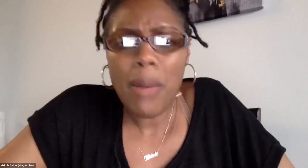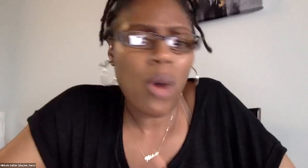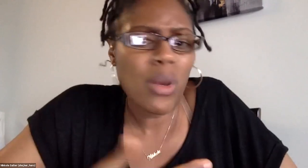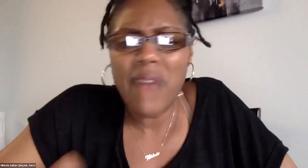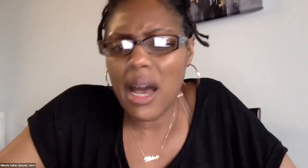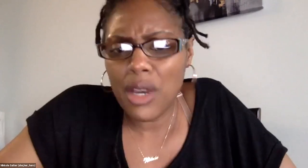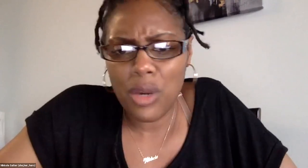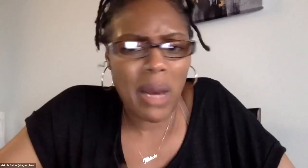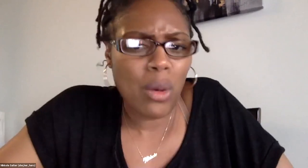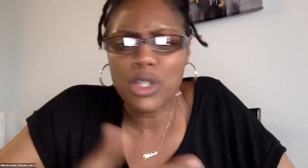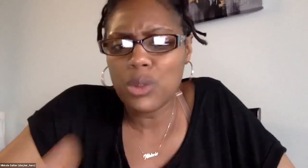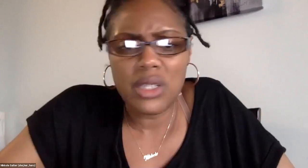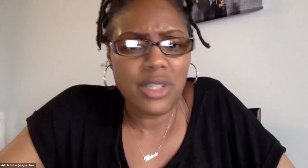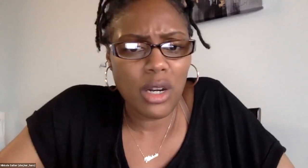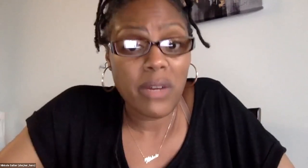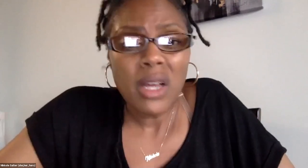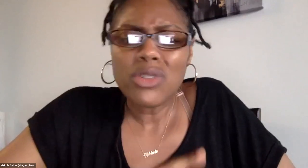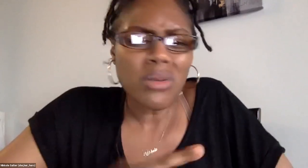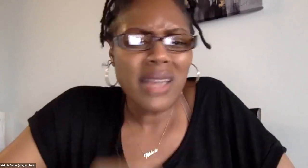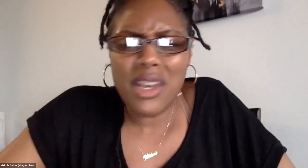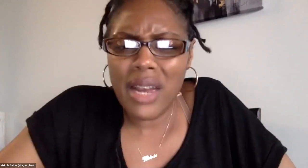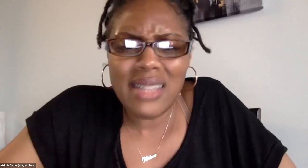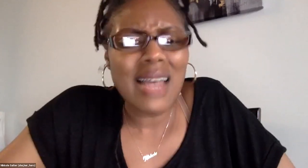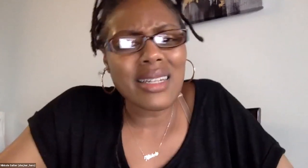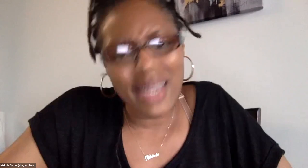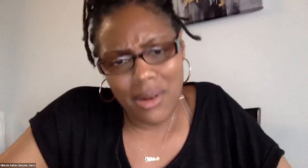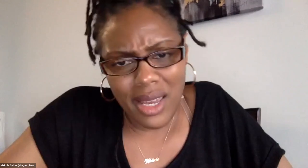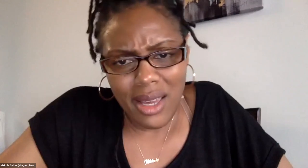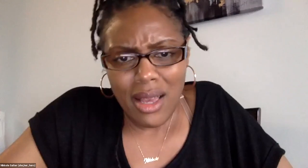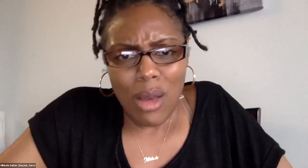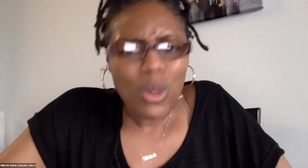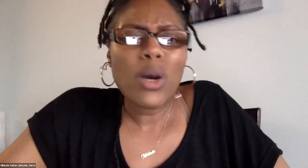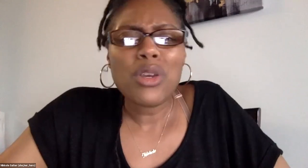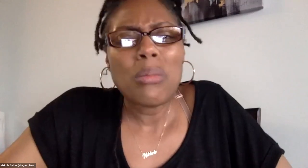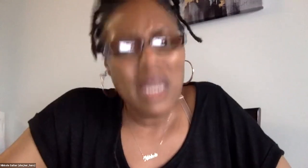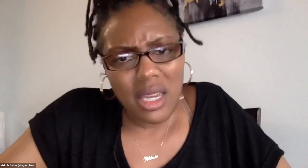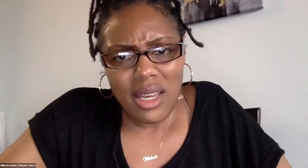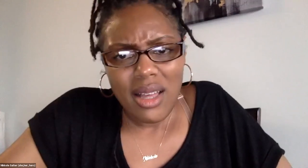about what we value and about what we're doing to serve. Don't say you're in solidarity when what you mean